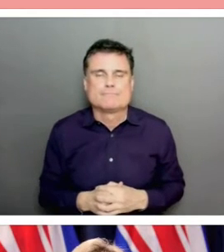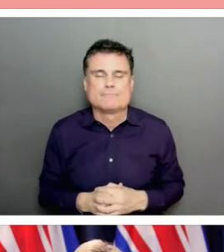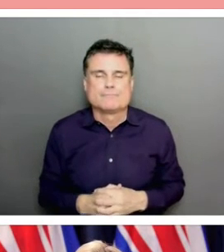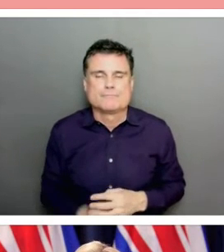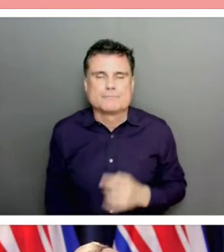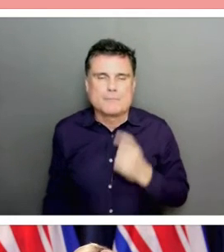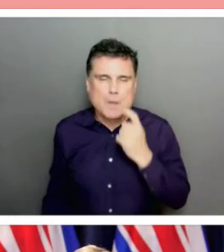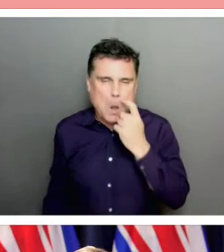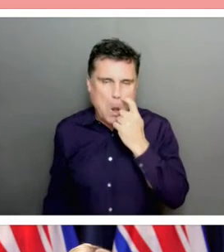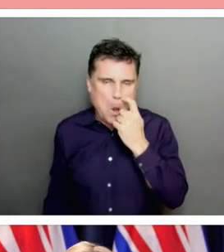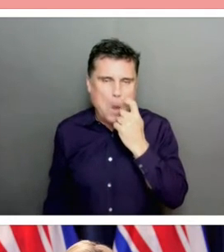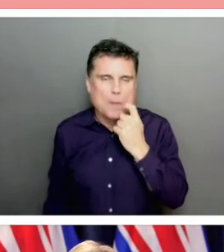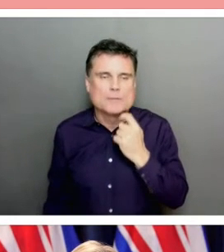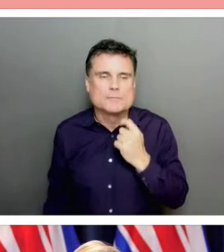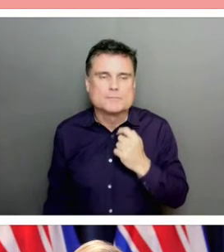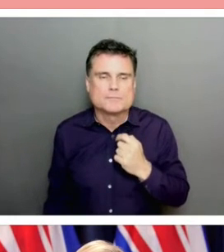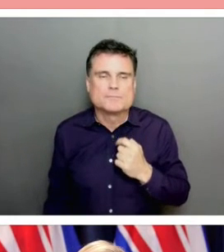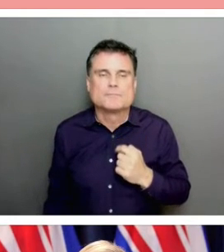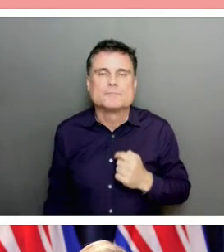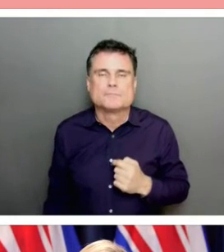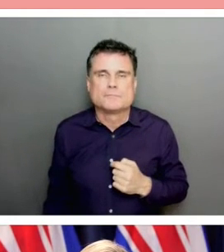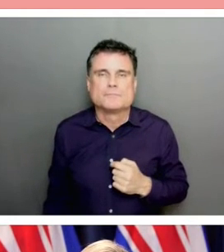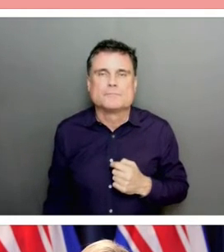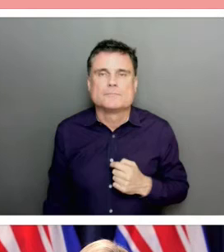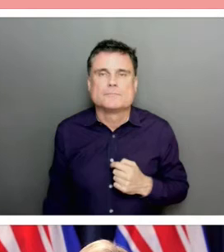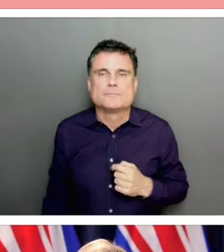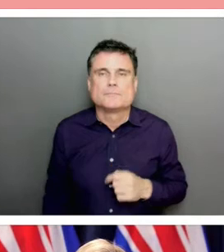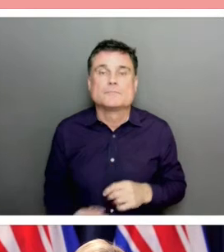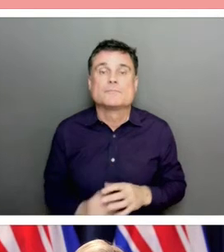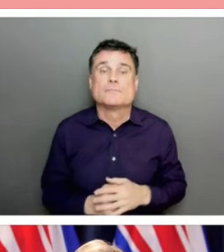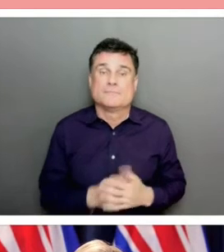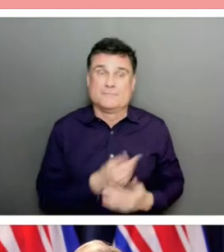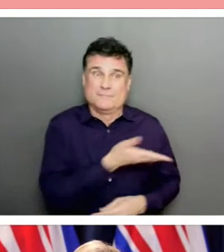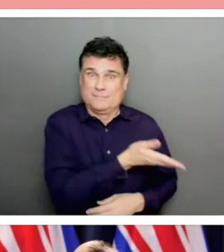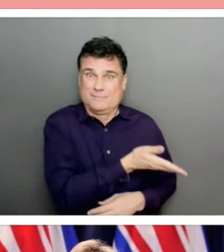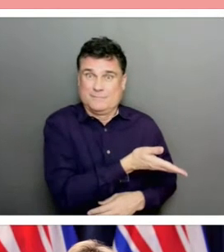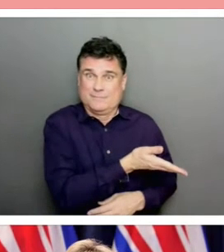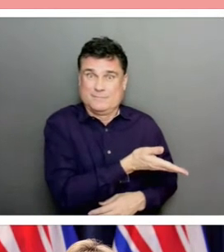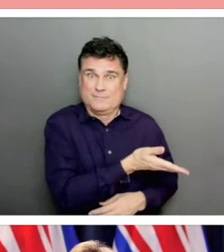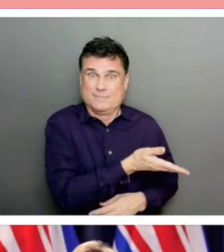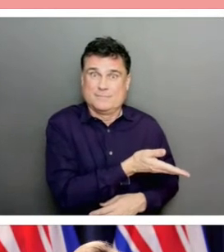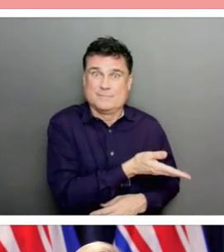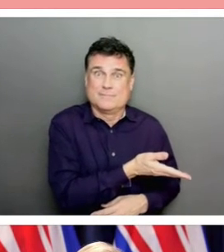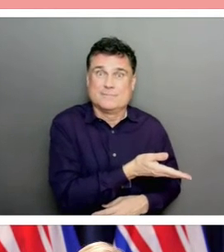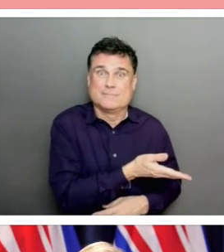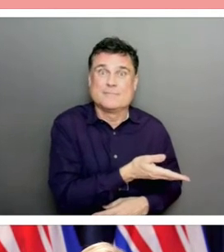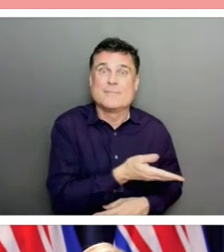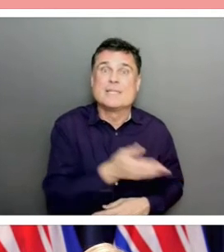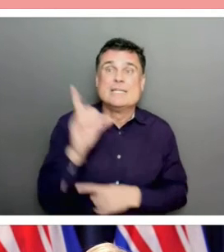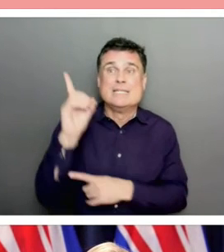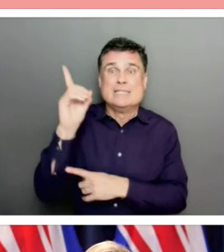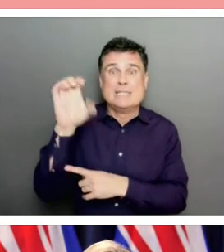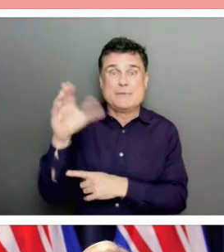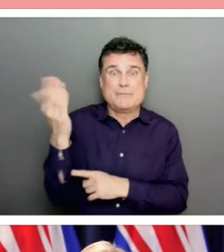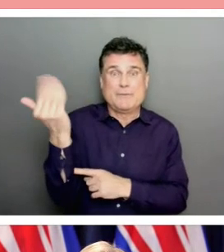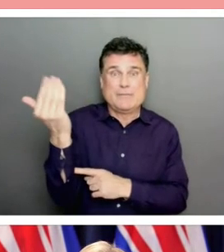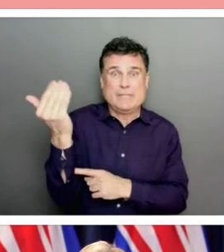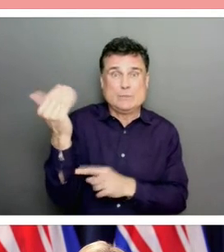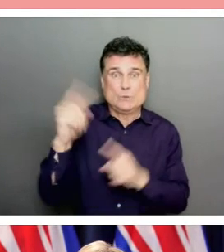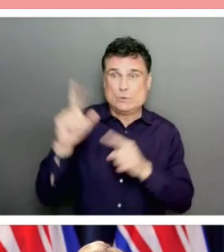This is an update of the data from the last week from December 15 to 21. We had 4,000, a little over 4,000